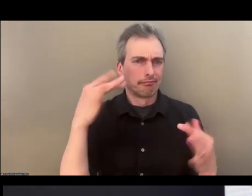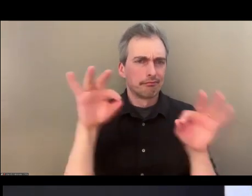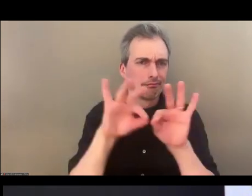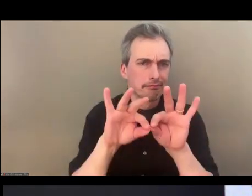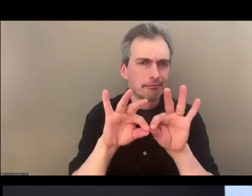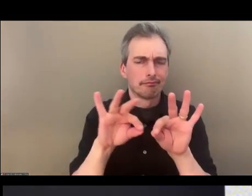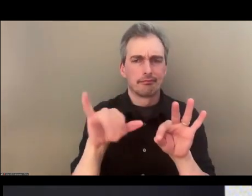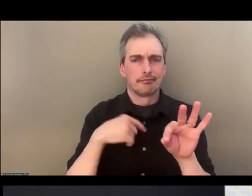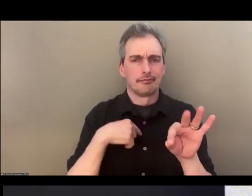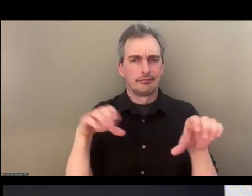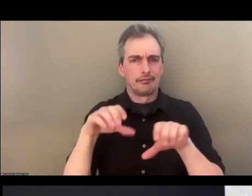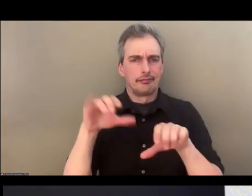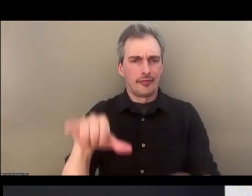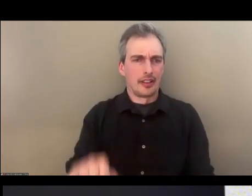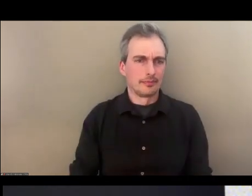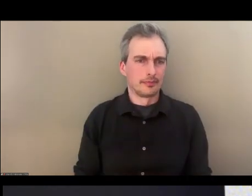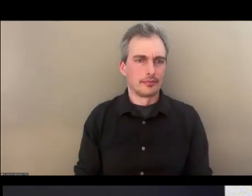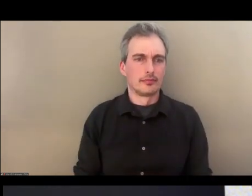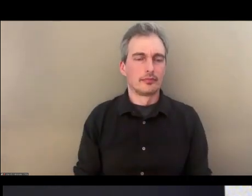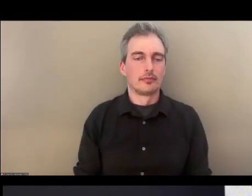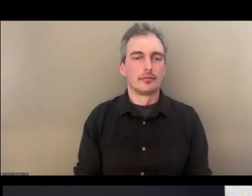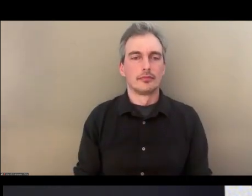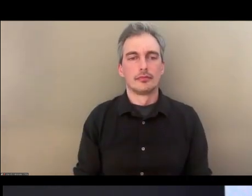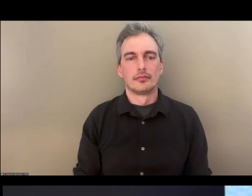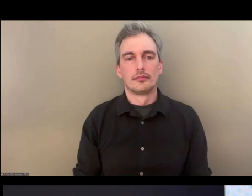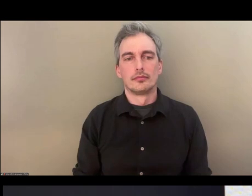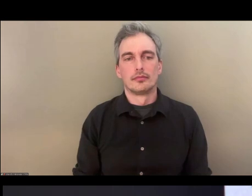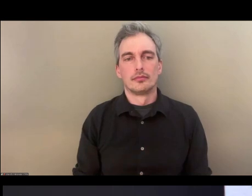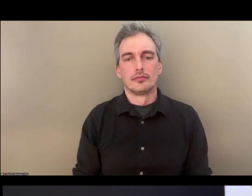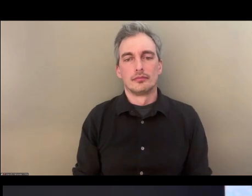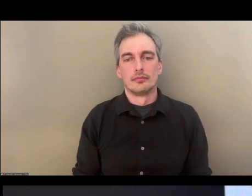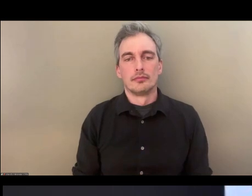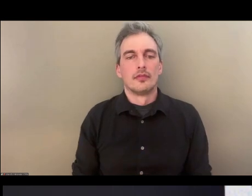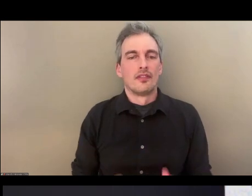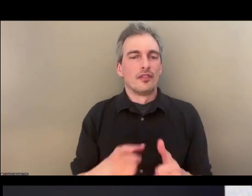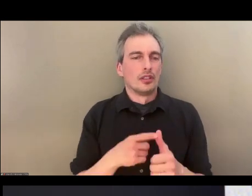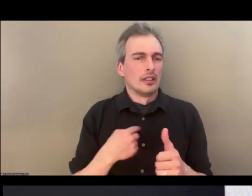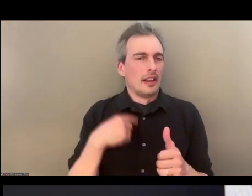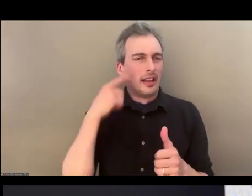One: I think that this is a conversation that a lot of us are about to have.